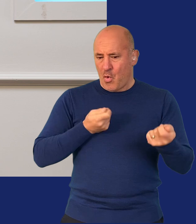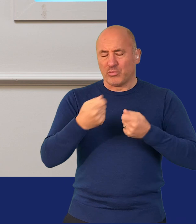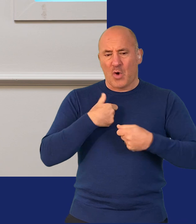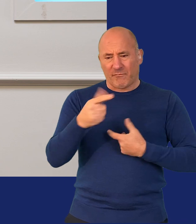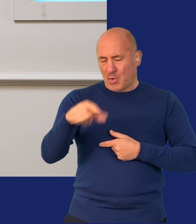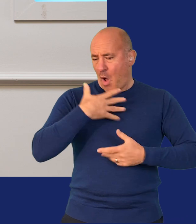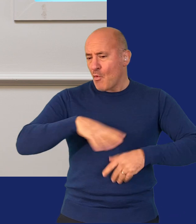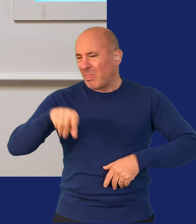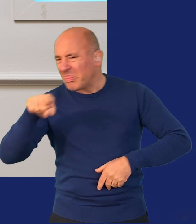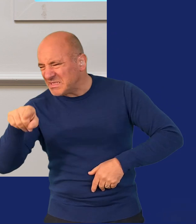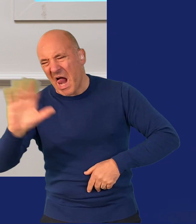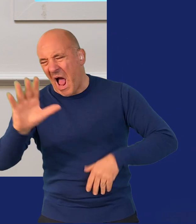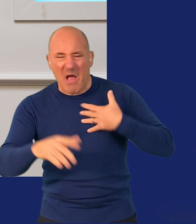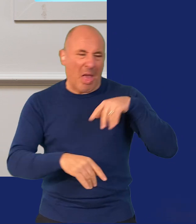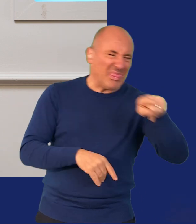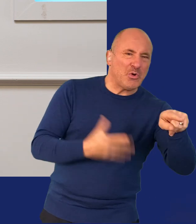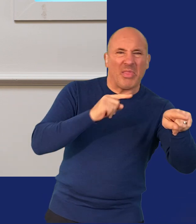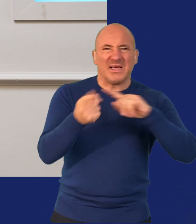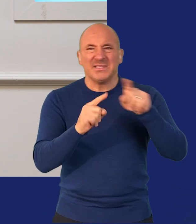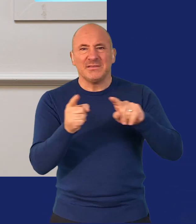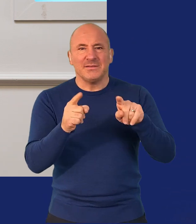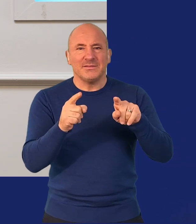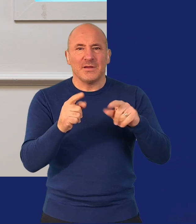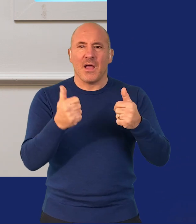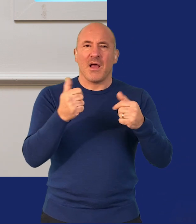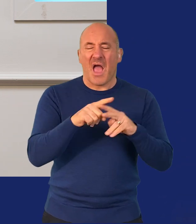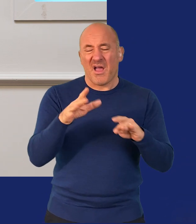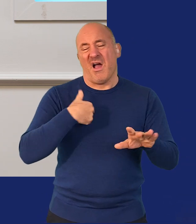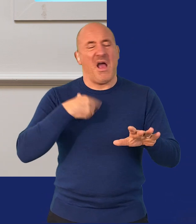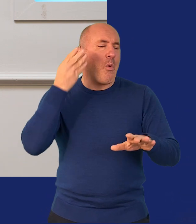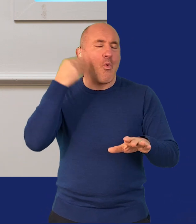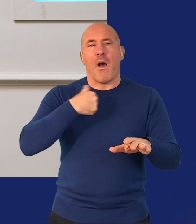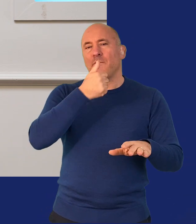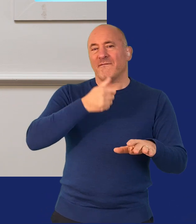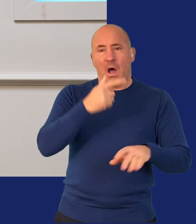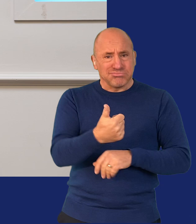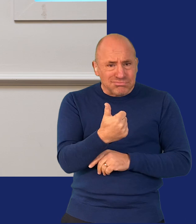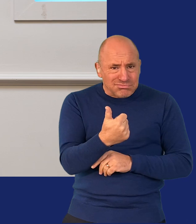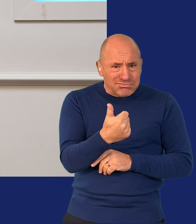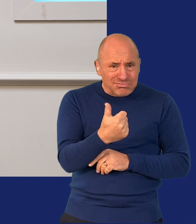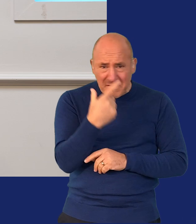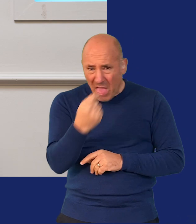So that if they prefer to listen, find that easier, they've got the option. You know, it's not one size fits all.